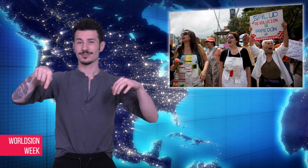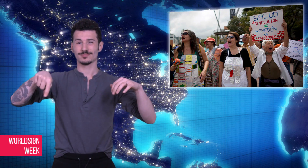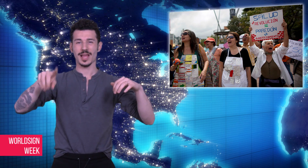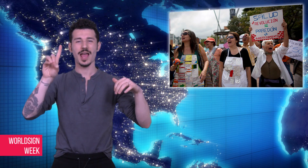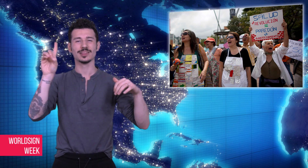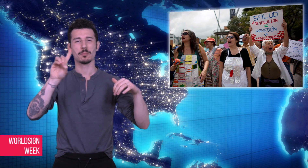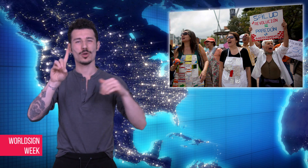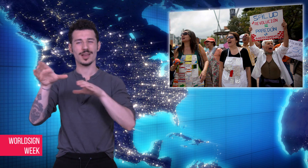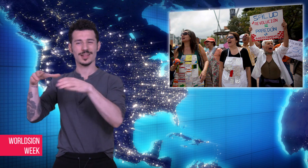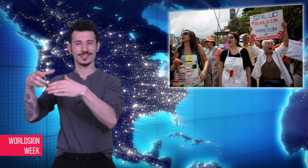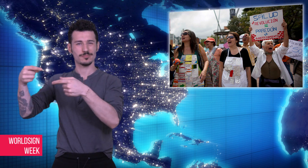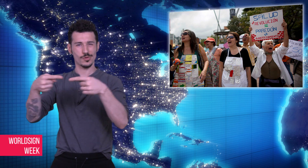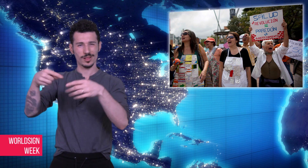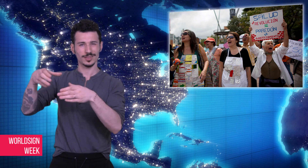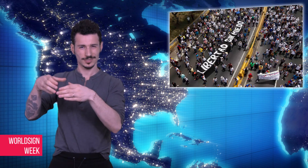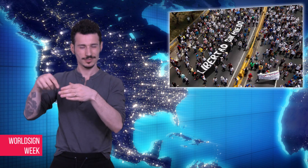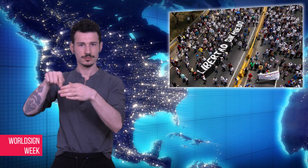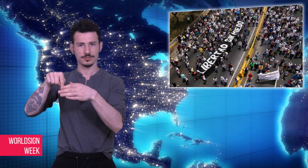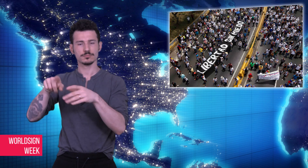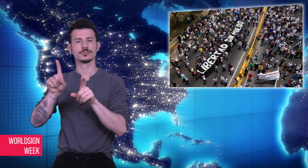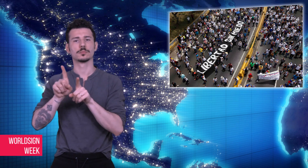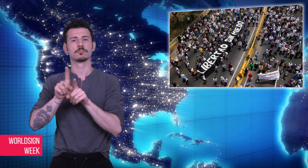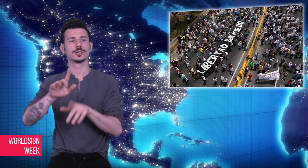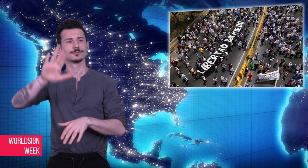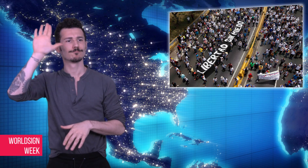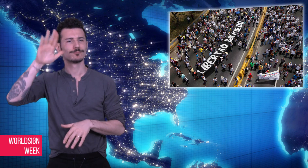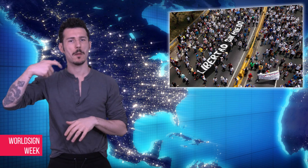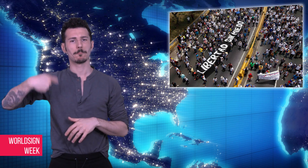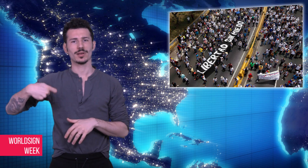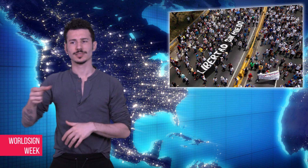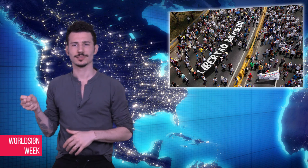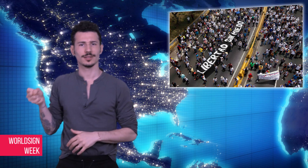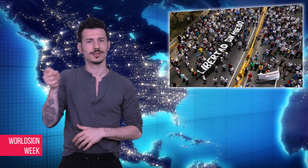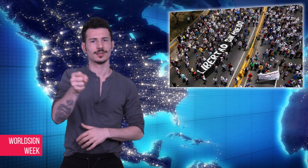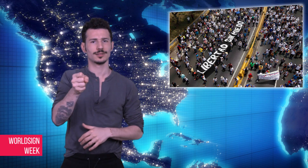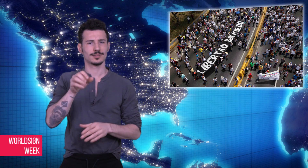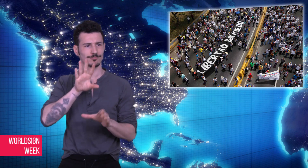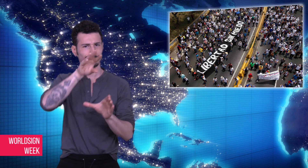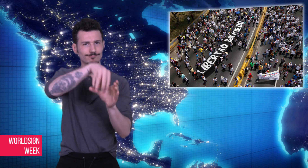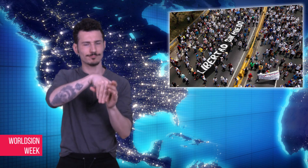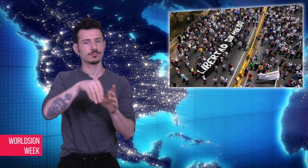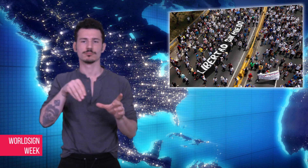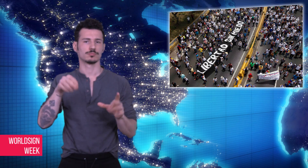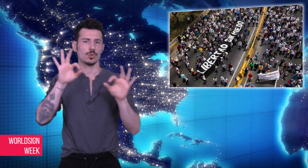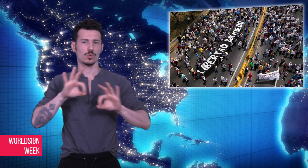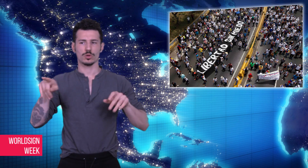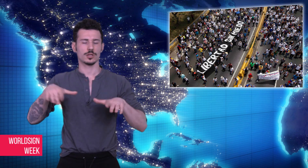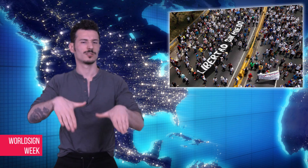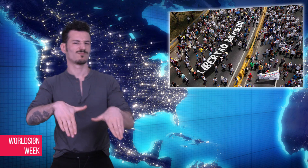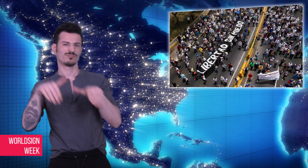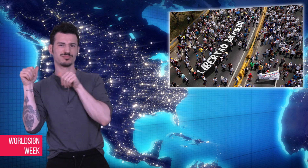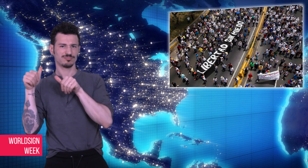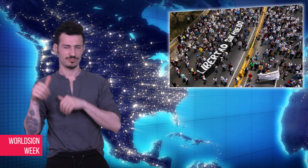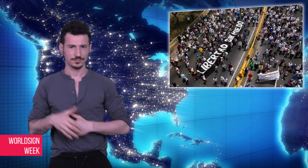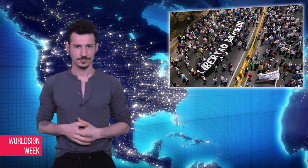is “boycotting the election and is refusing to enter any candidates.”